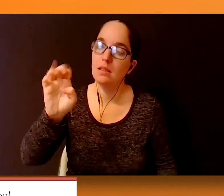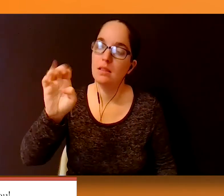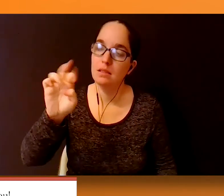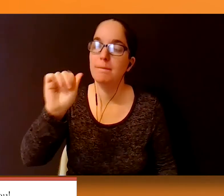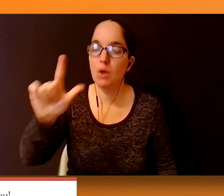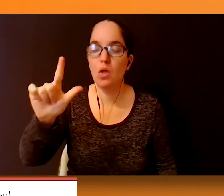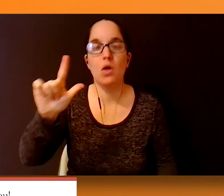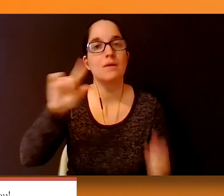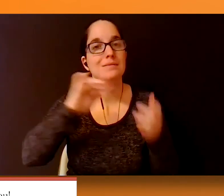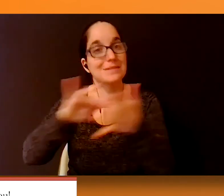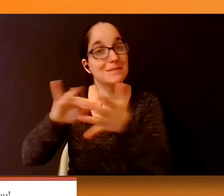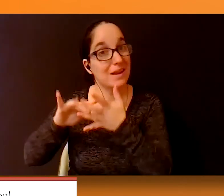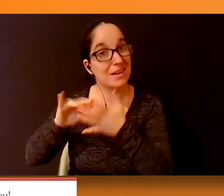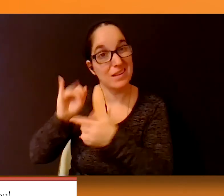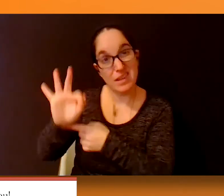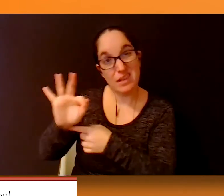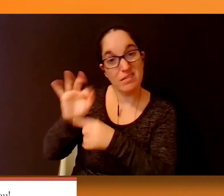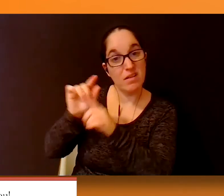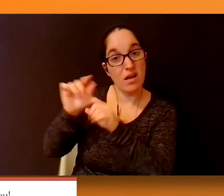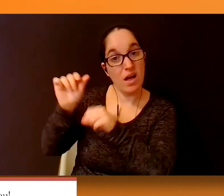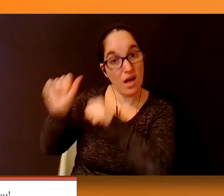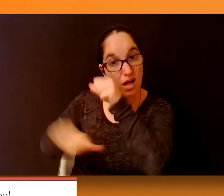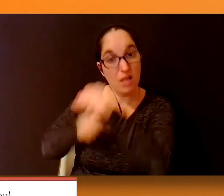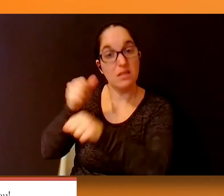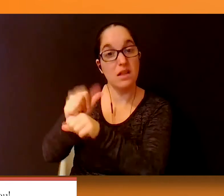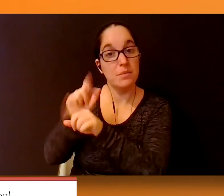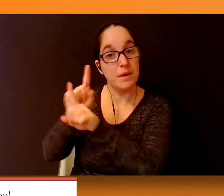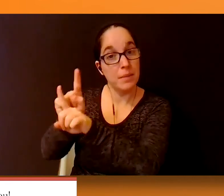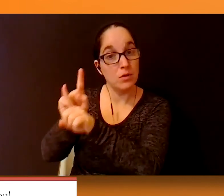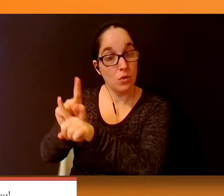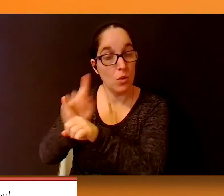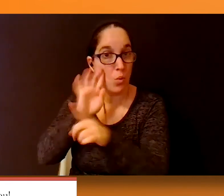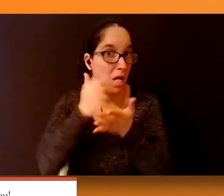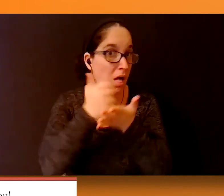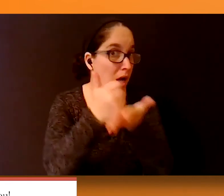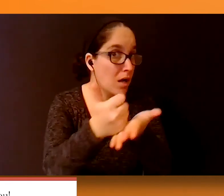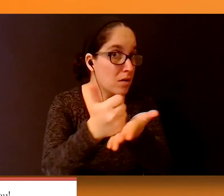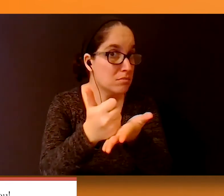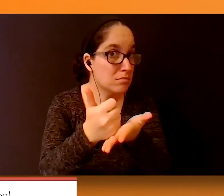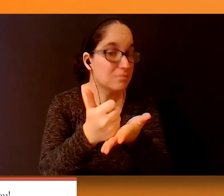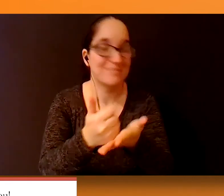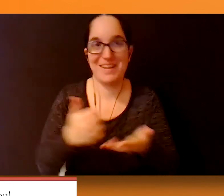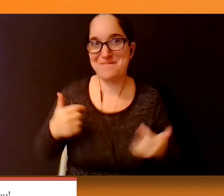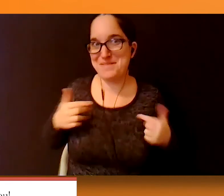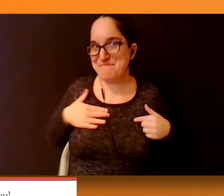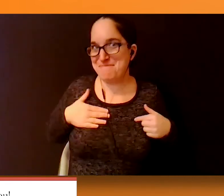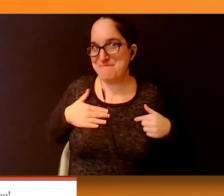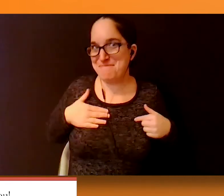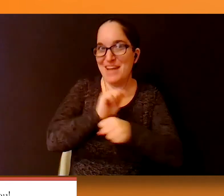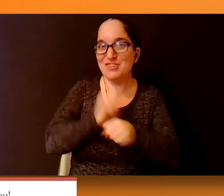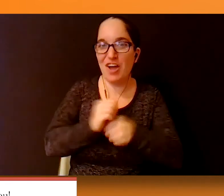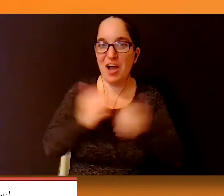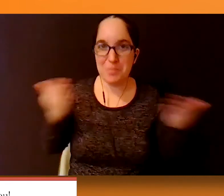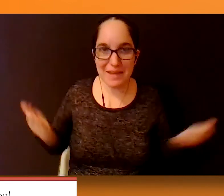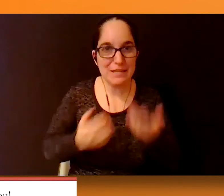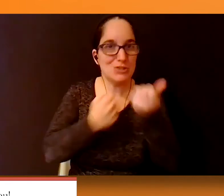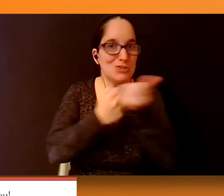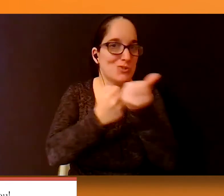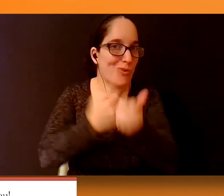helps with English development over a semester. So, that's part of my job, is to support you guys